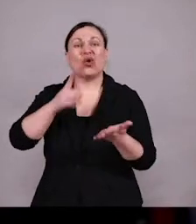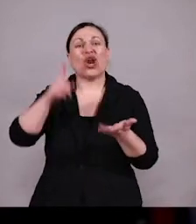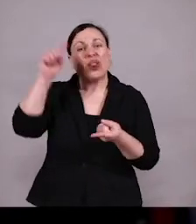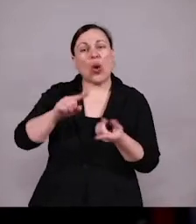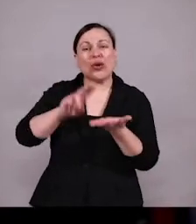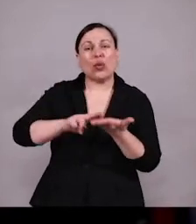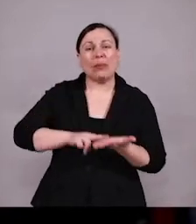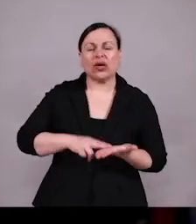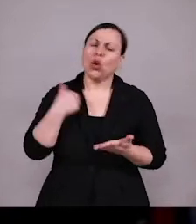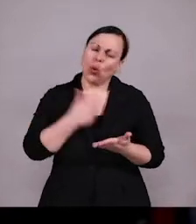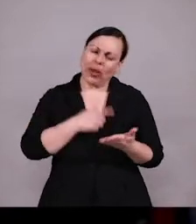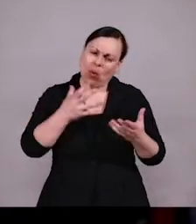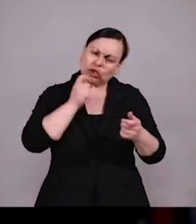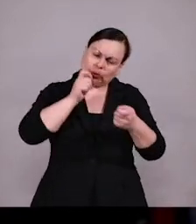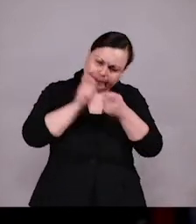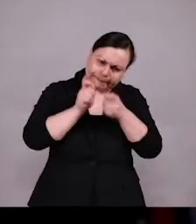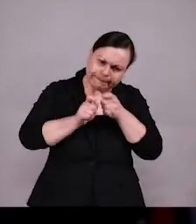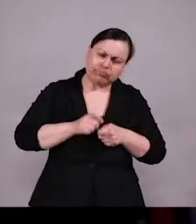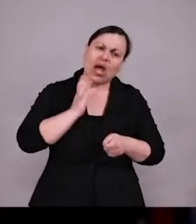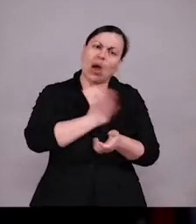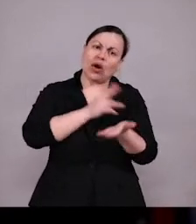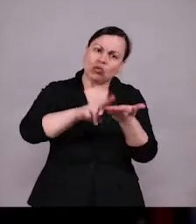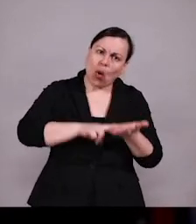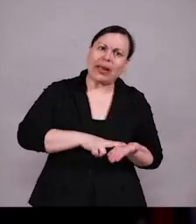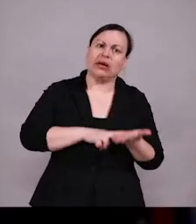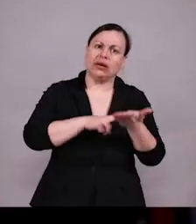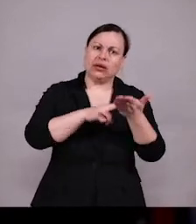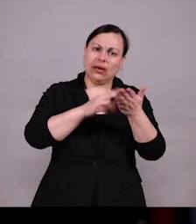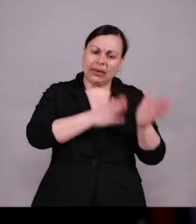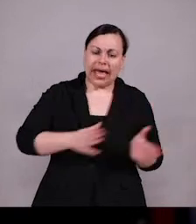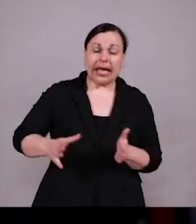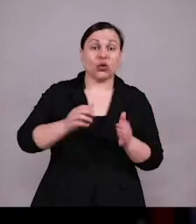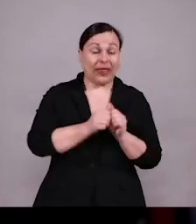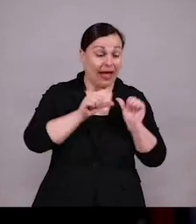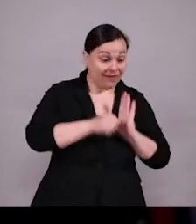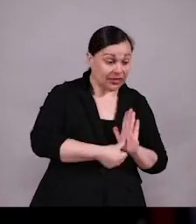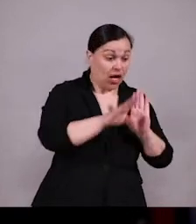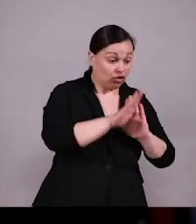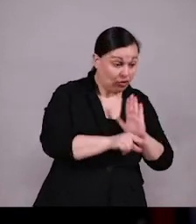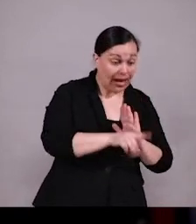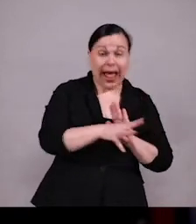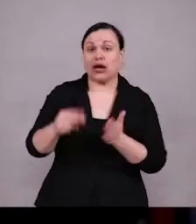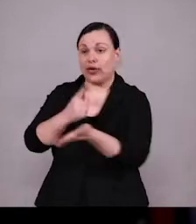our own enrollment plans with an emphasis on both undergraduate and graduate enrollment.